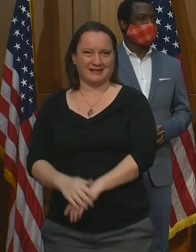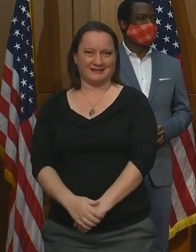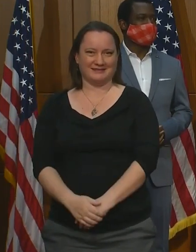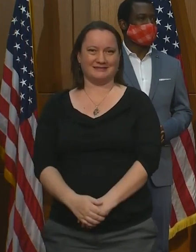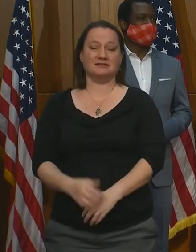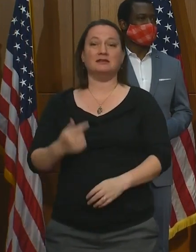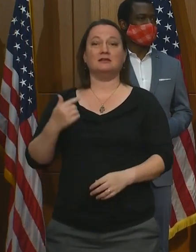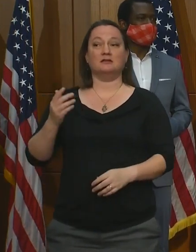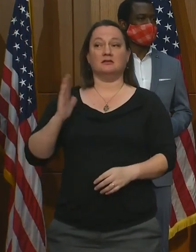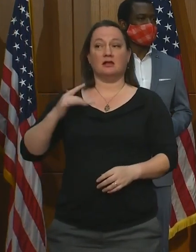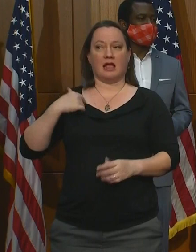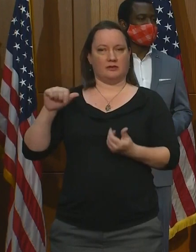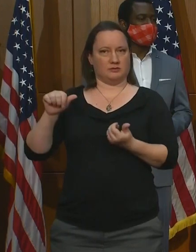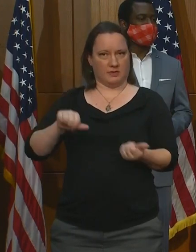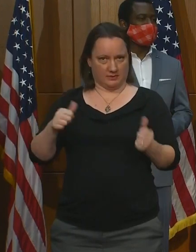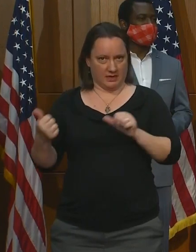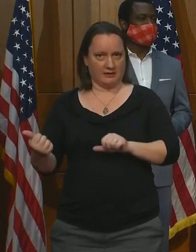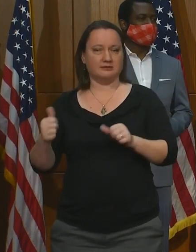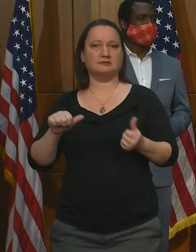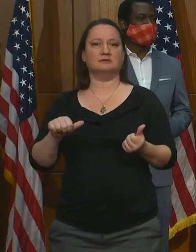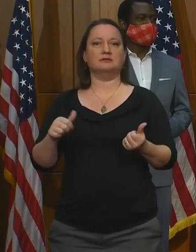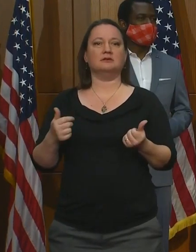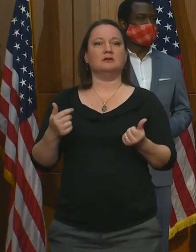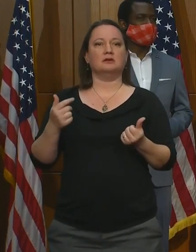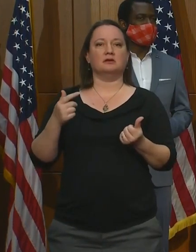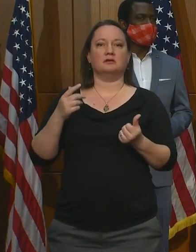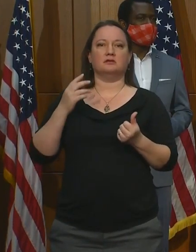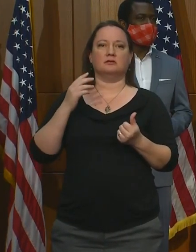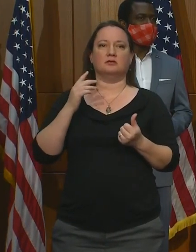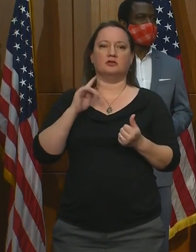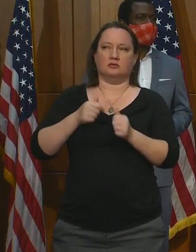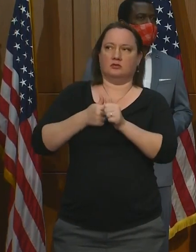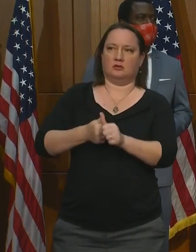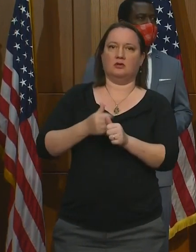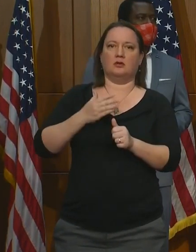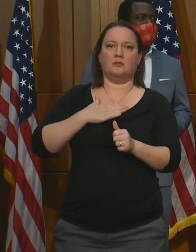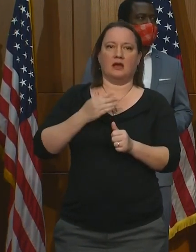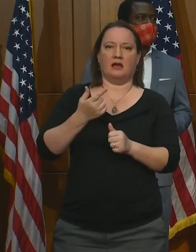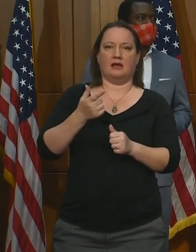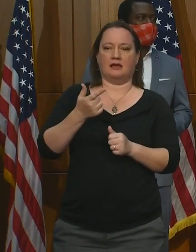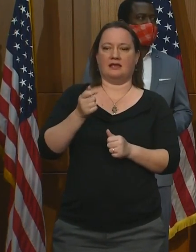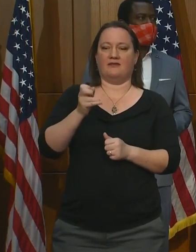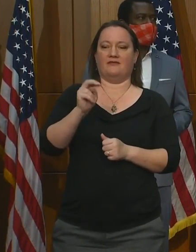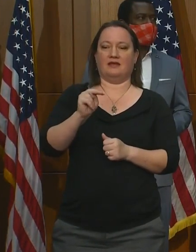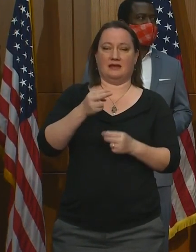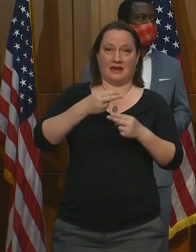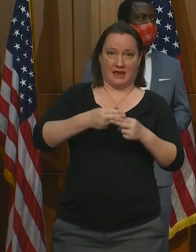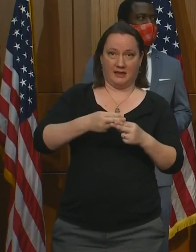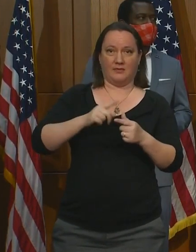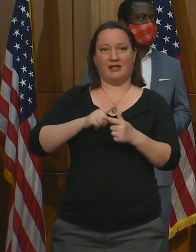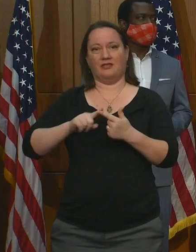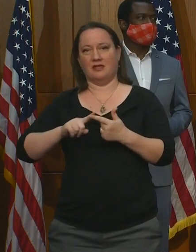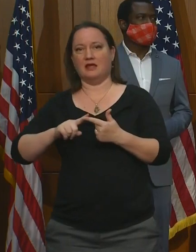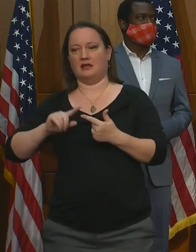ALSO. AND I WAS BAPTIZED IN WHEN YOU WERE BAPTIZED YOU'RE BAPTIZED BY YOUR GIVEN NAME NOT